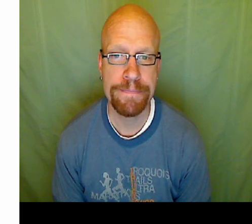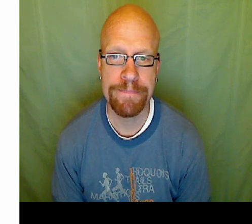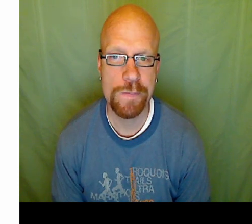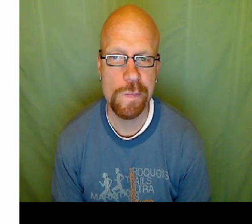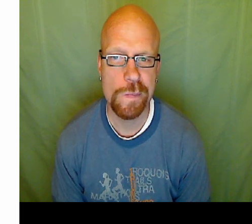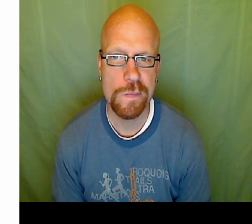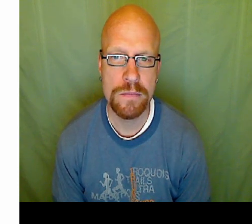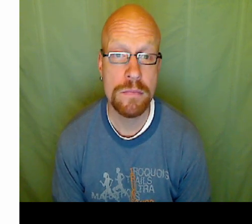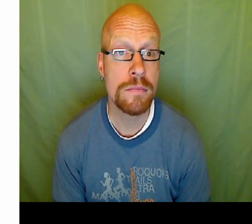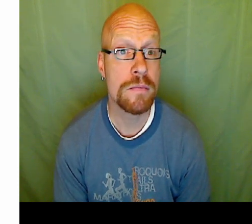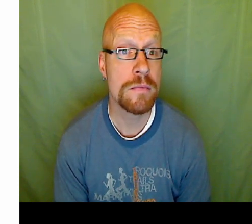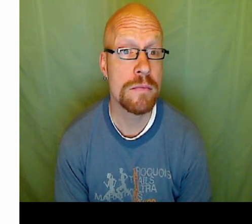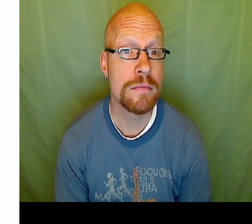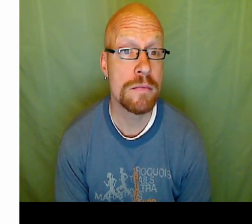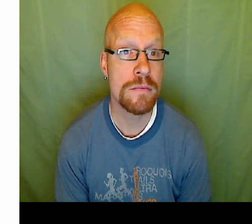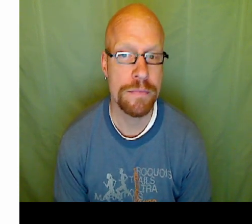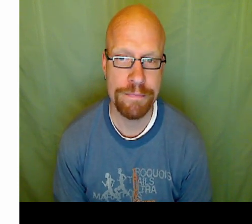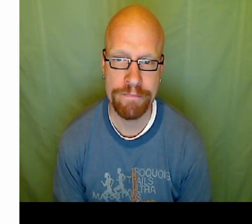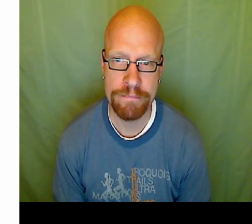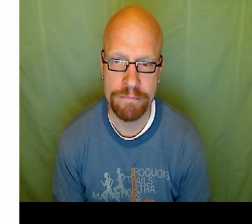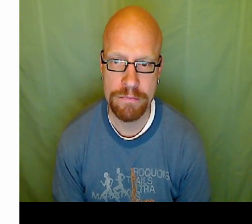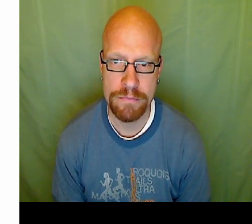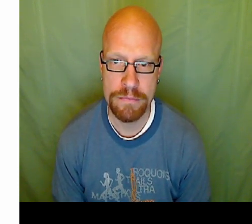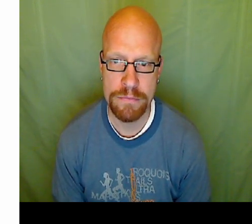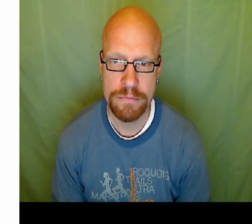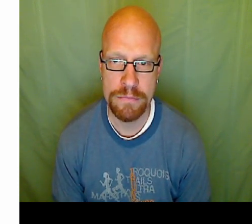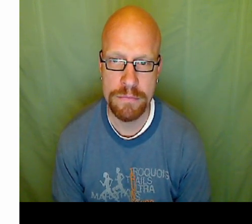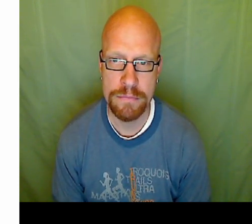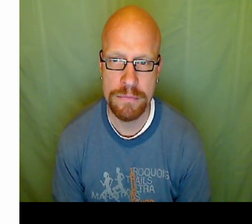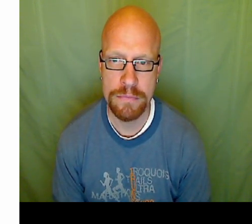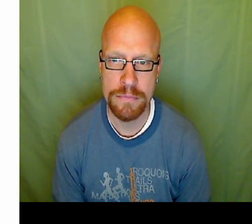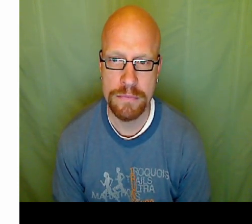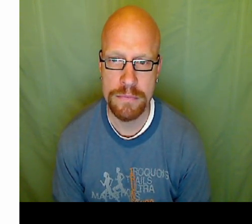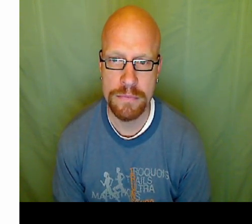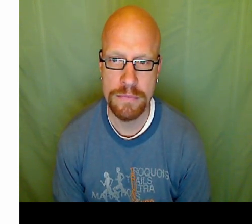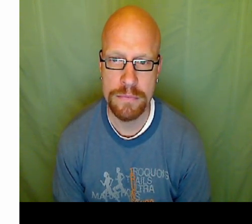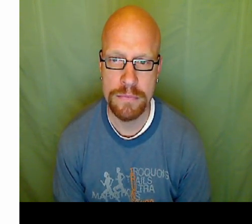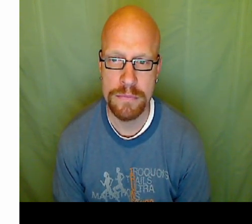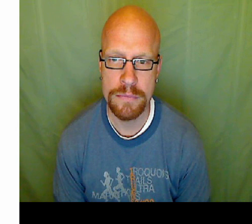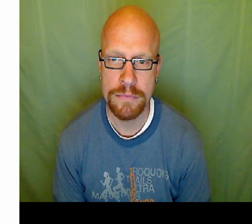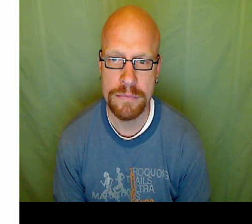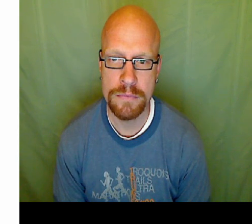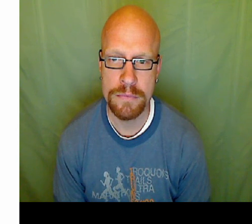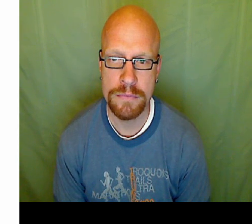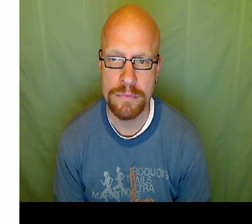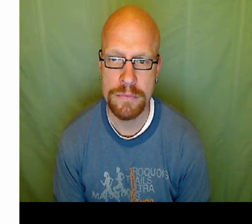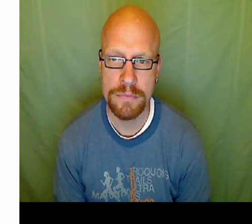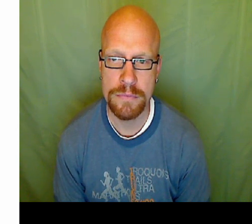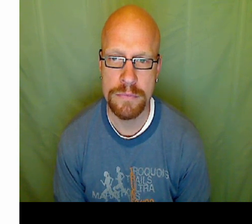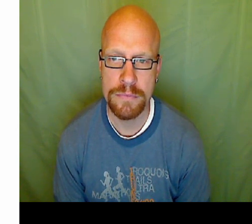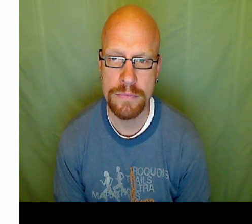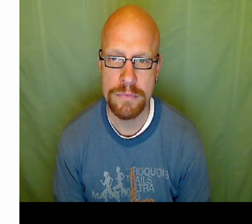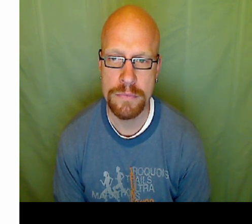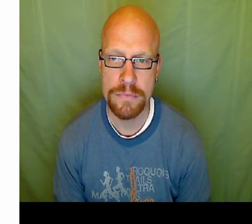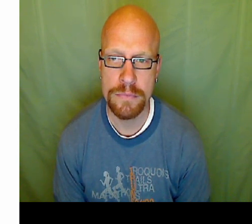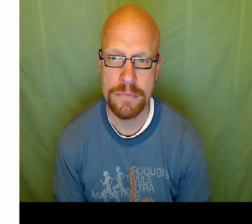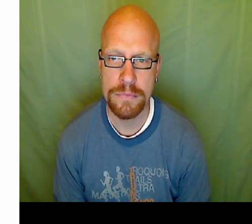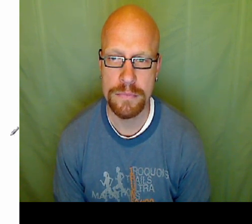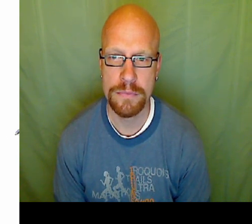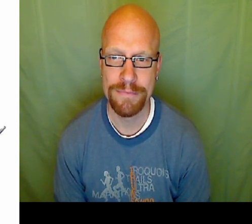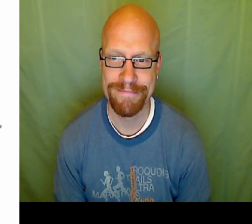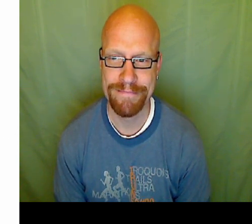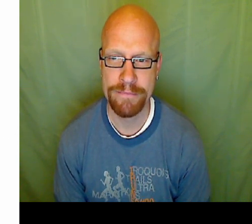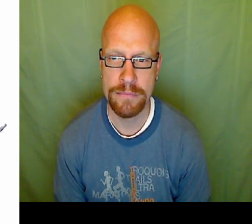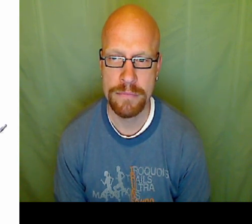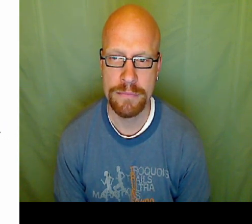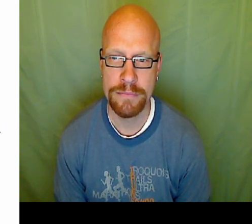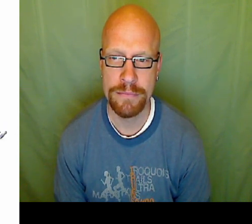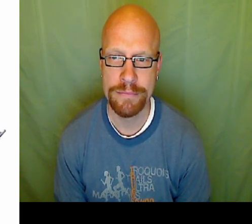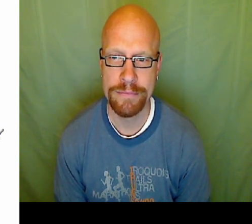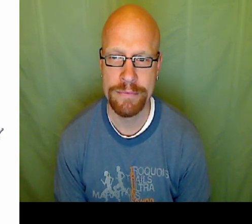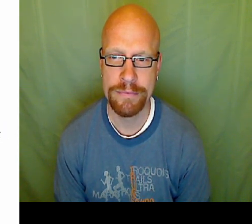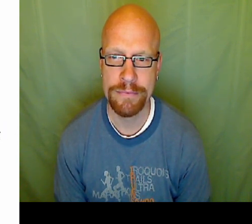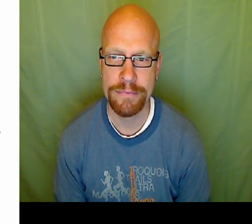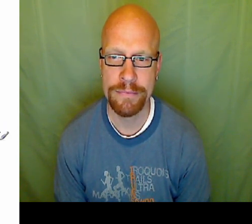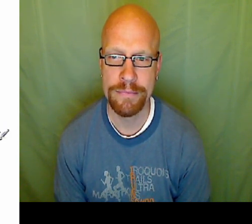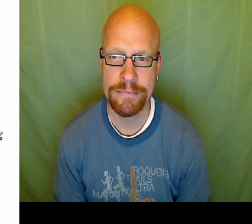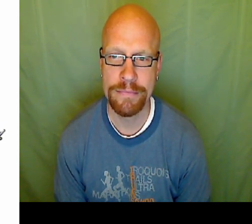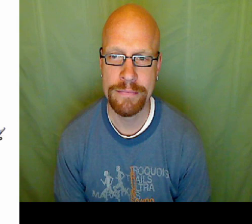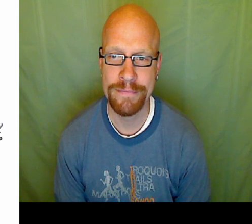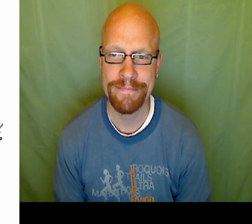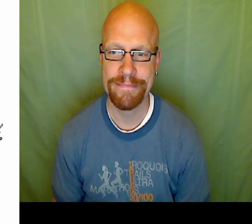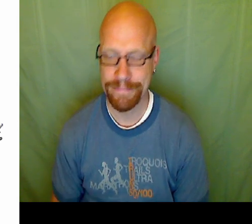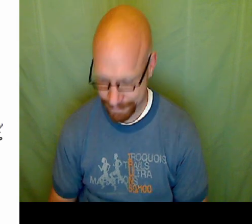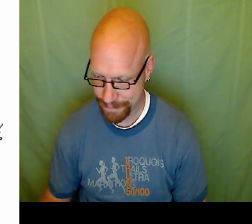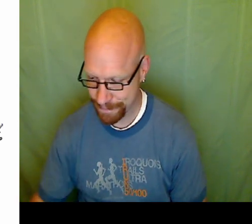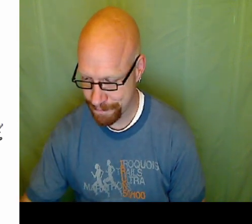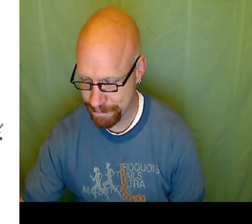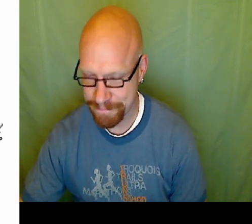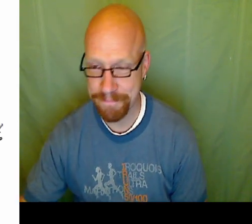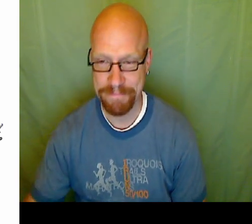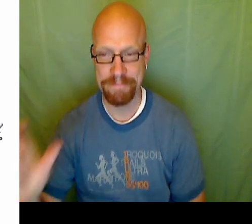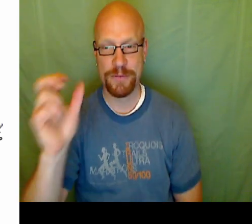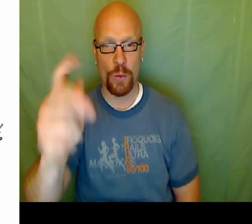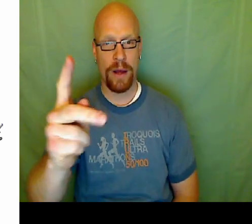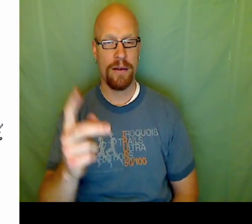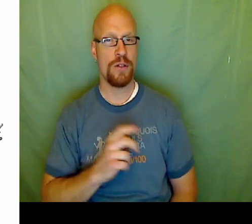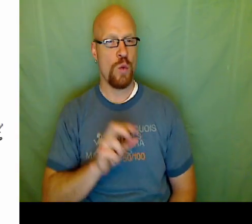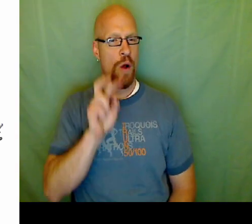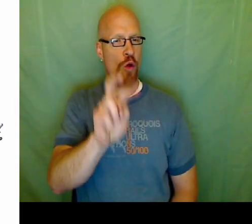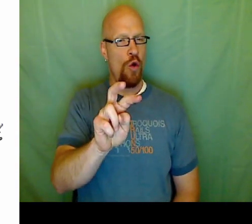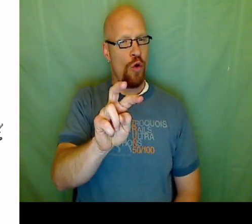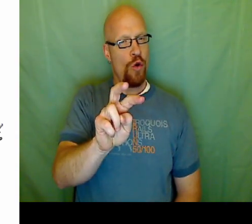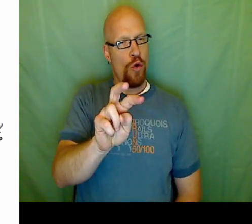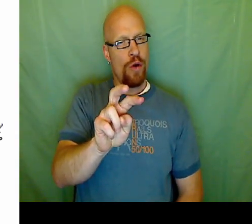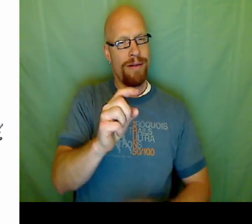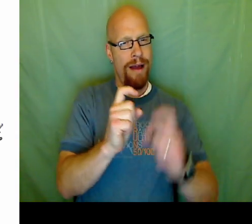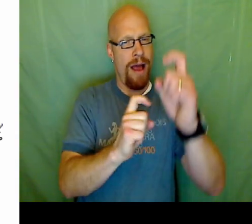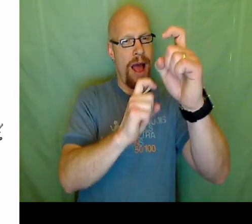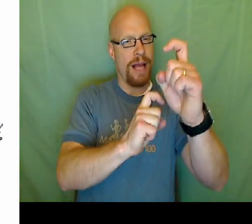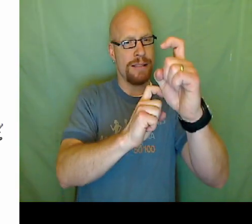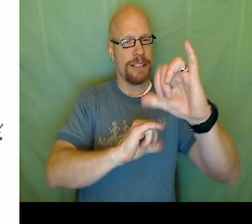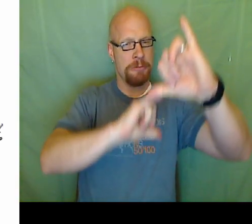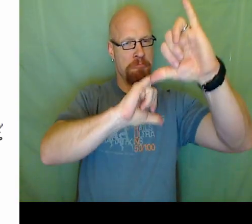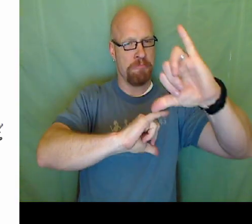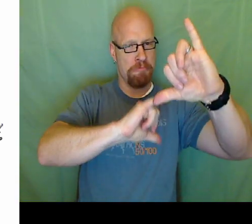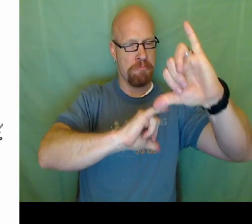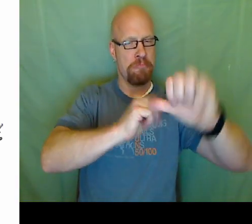[ background sounds ]